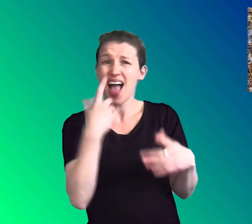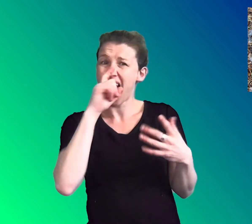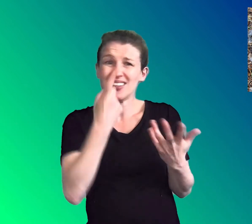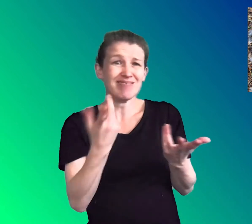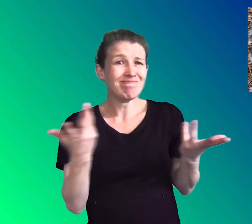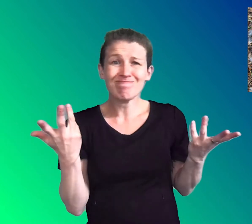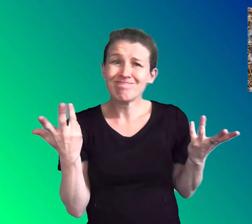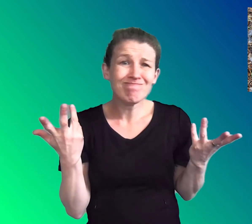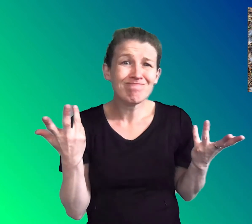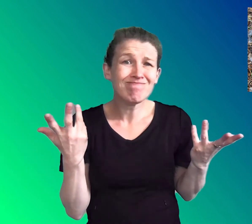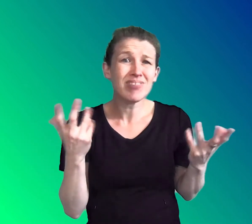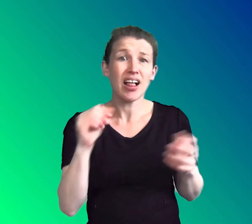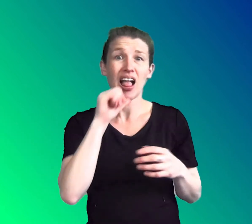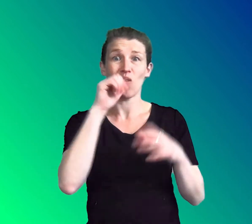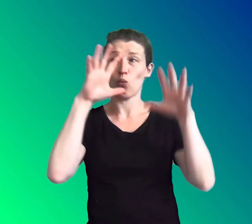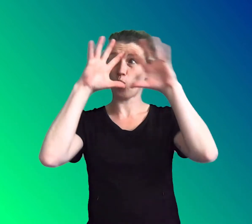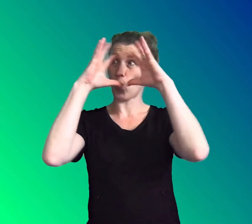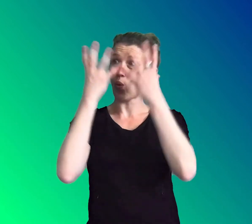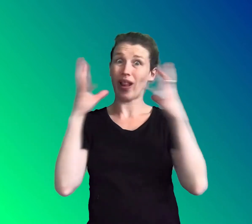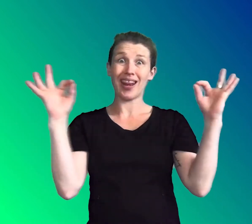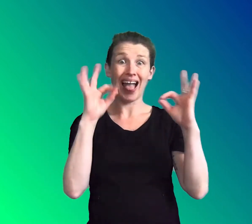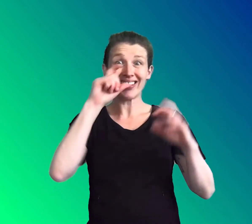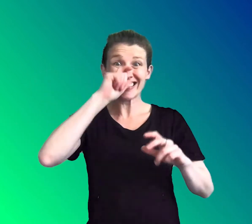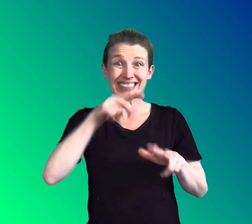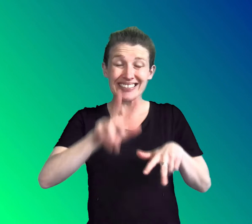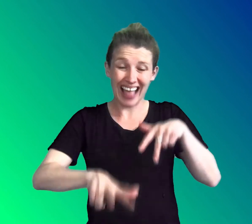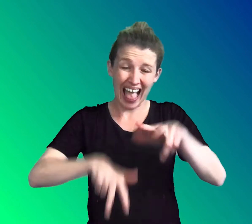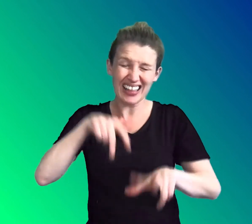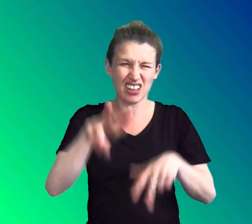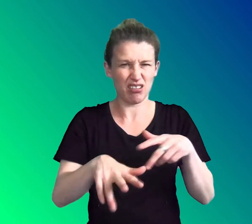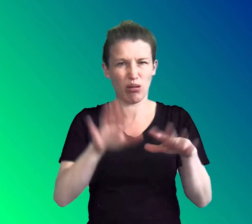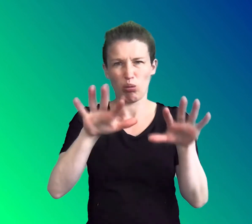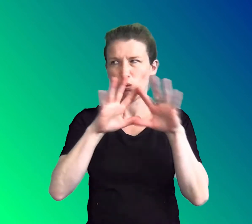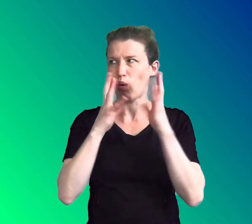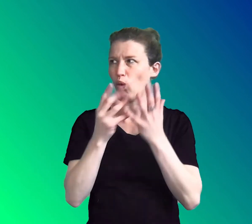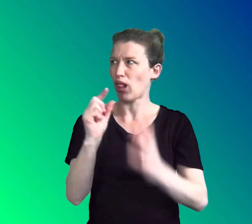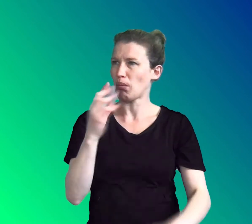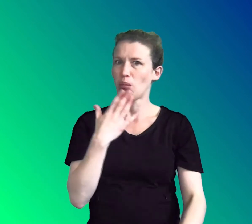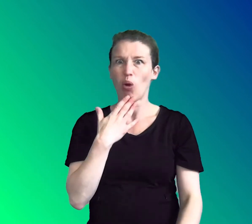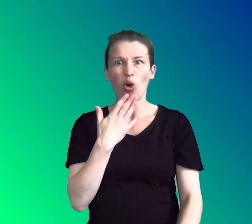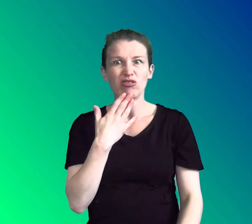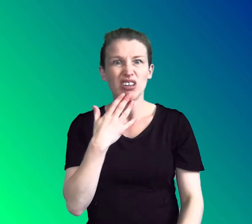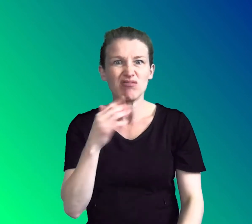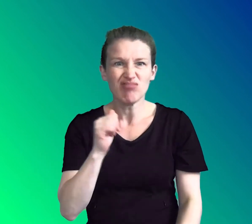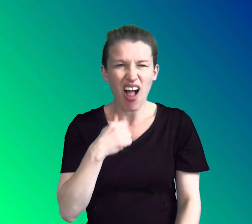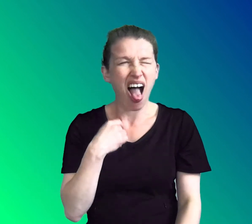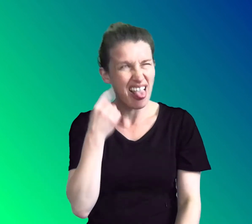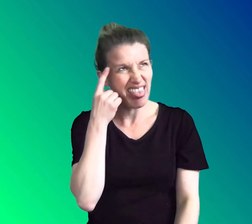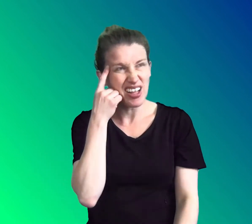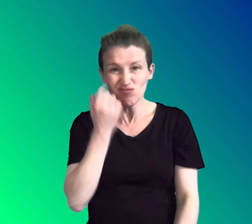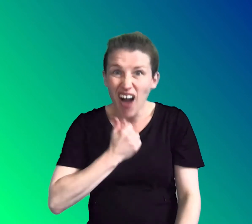Once a species is gone, you cannot get it back. And a world without Takahe